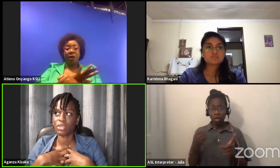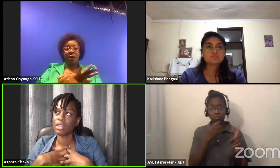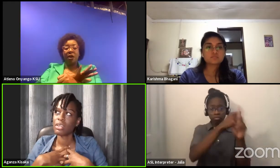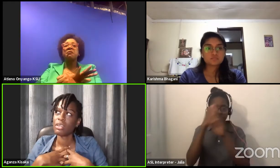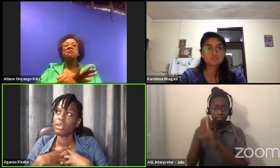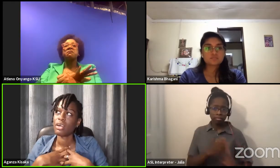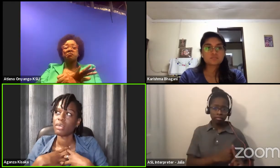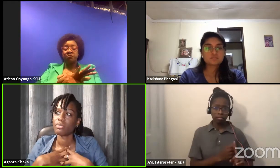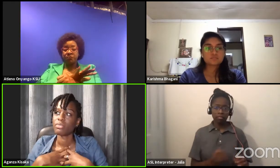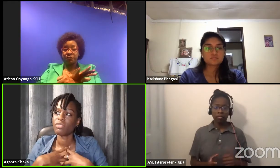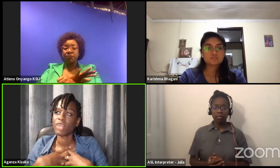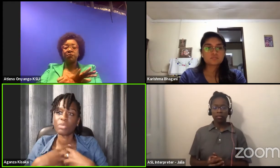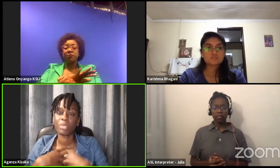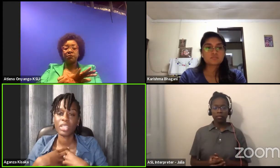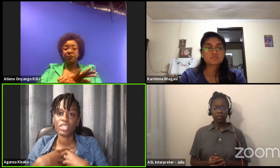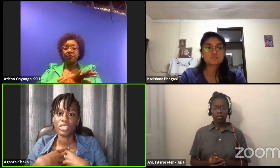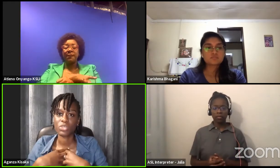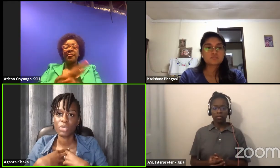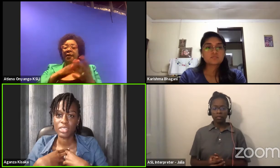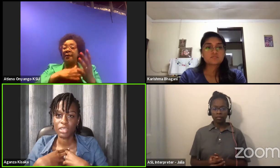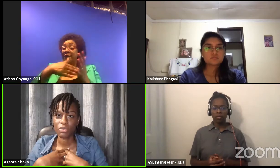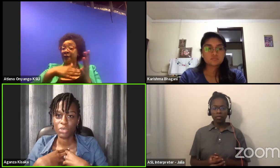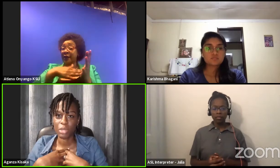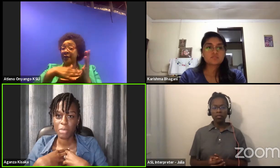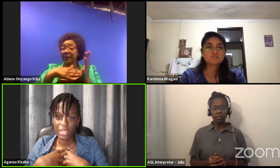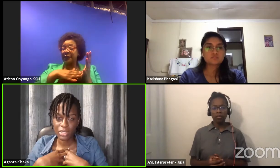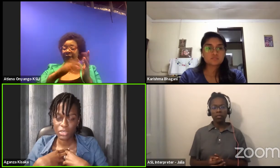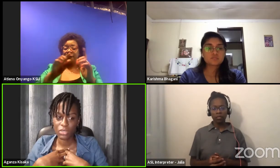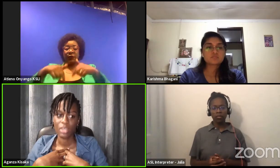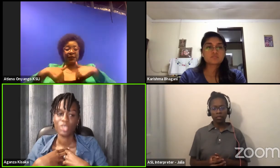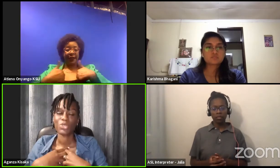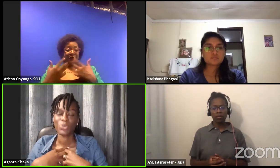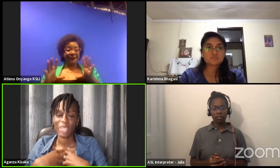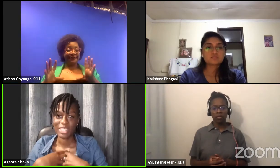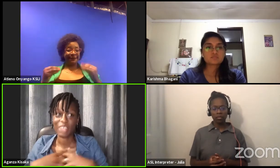that vulnerability to oneself to admit to oneself anything